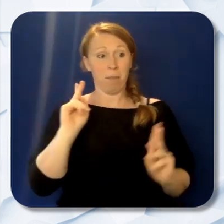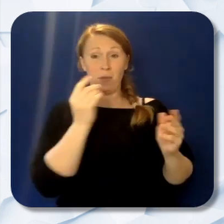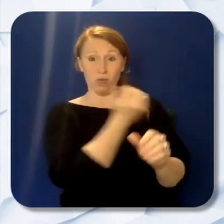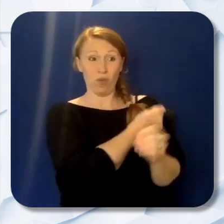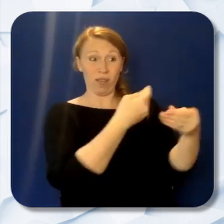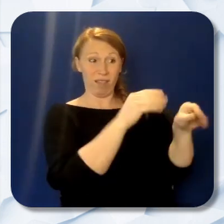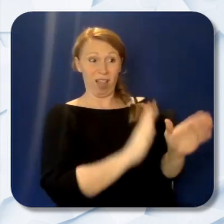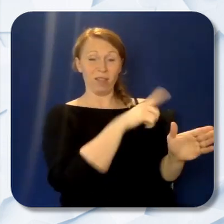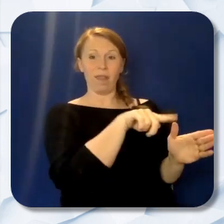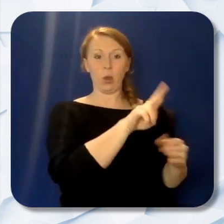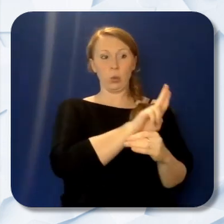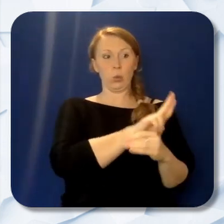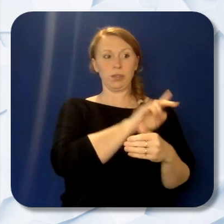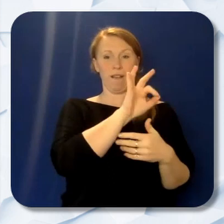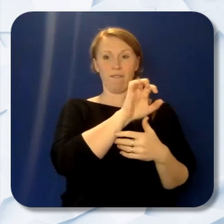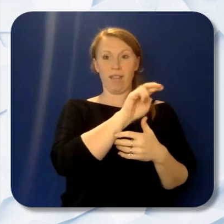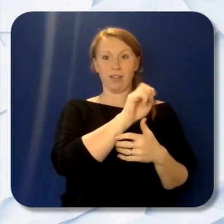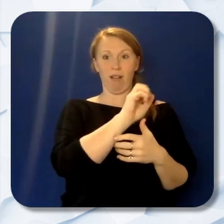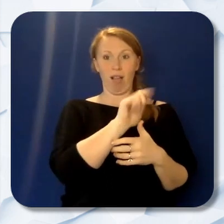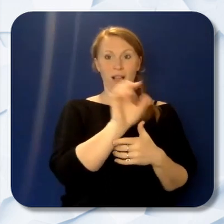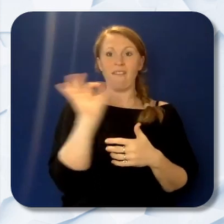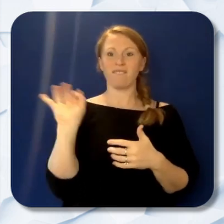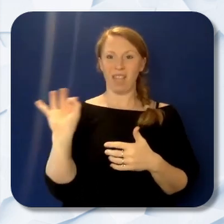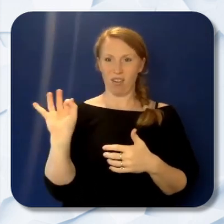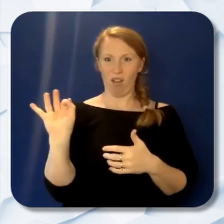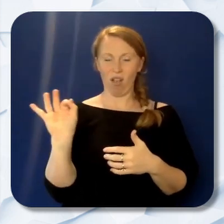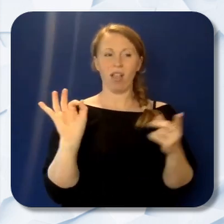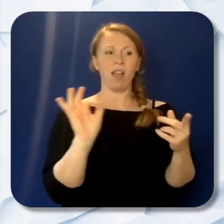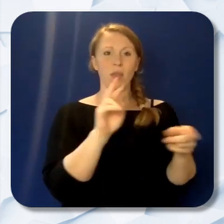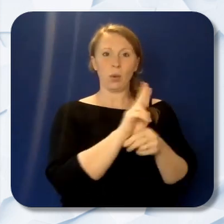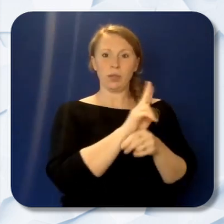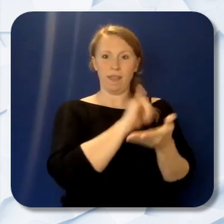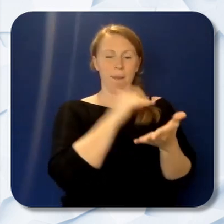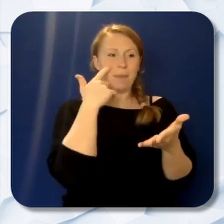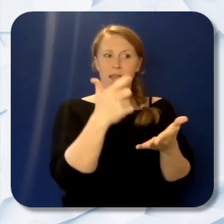And so, it's important to recognize that when individuals are encountering fentanyl, whether